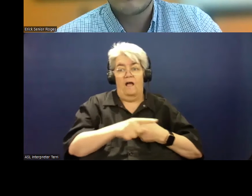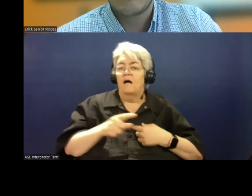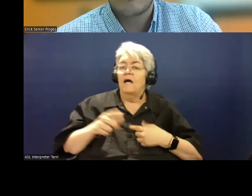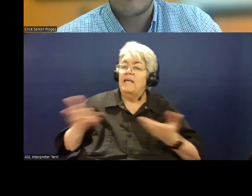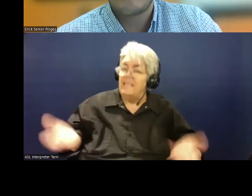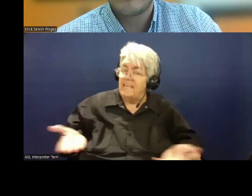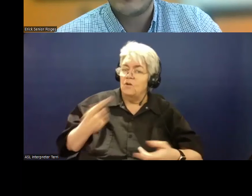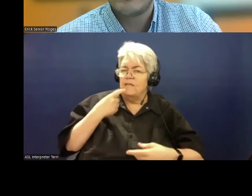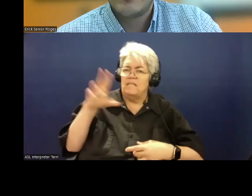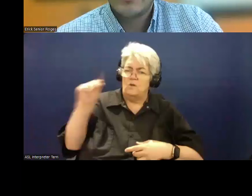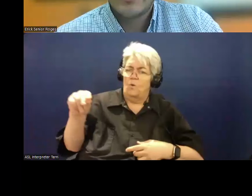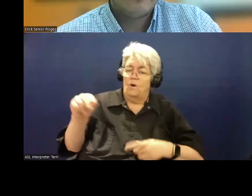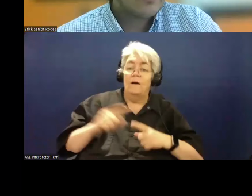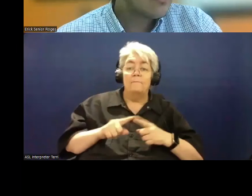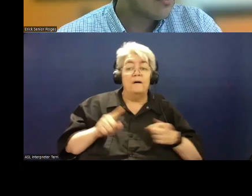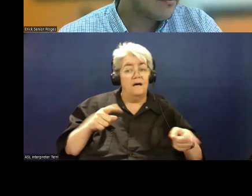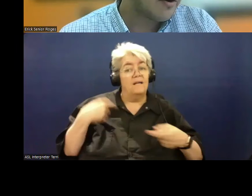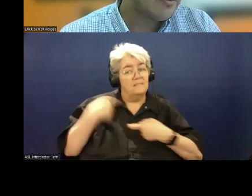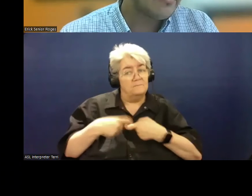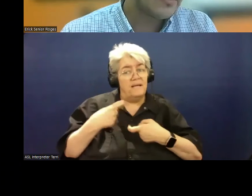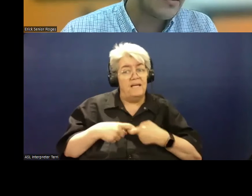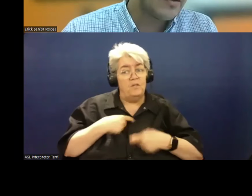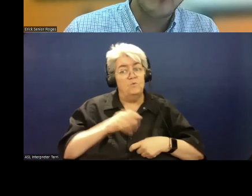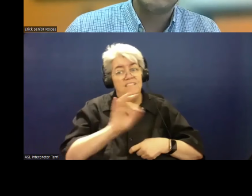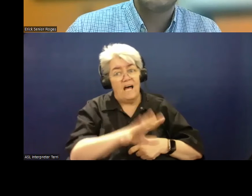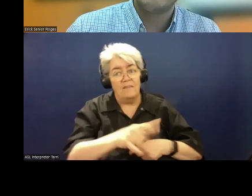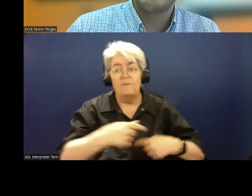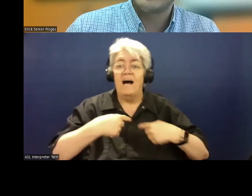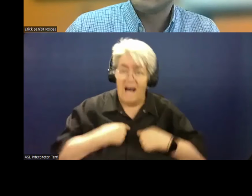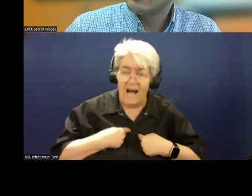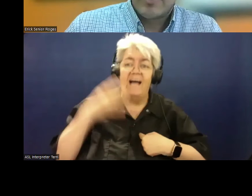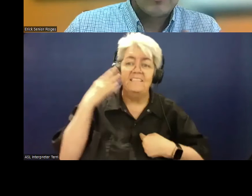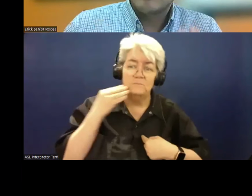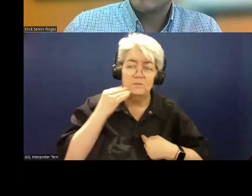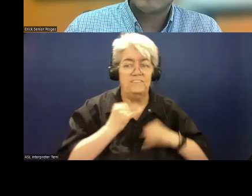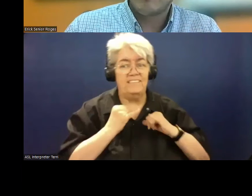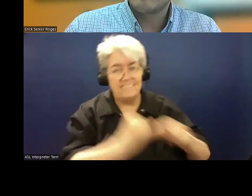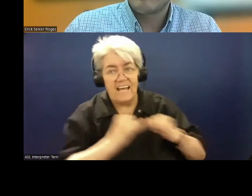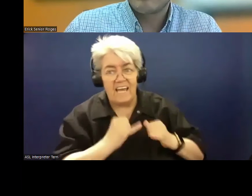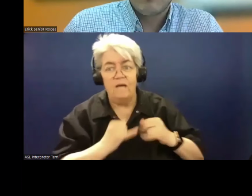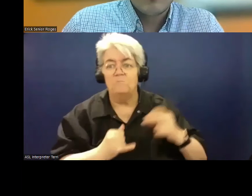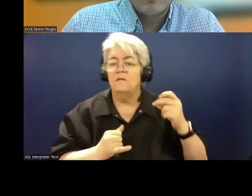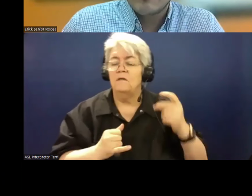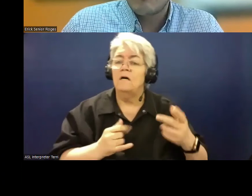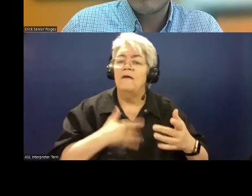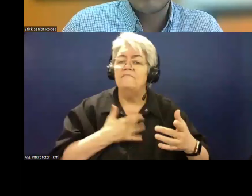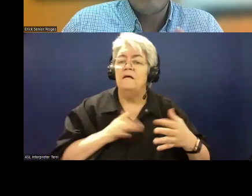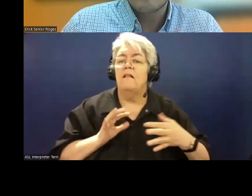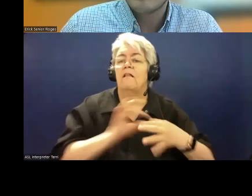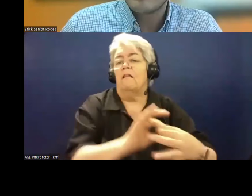THAT IS SOMETHING THAT WE HAVE SEEN AND THAT IS SOMETHING IMPORTANT TO KEEP IN MIND. SMALL DISCLOSURES ARE